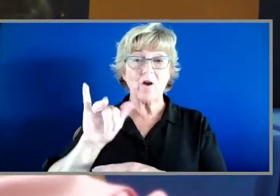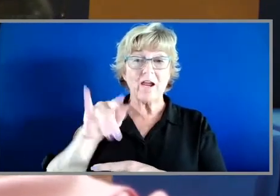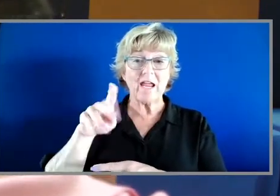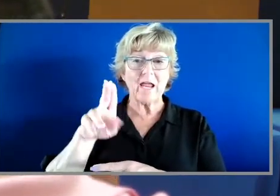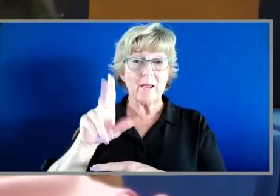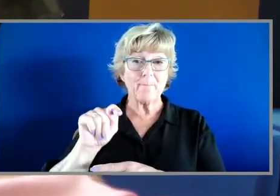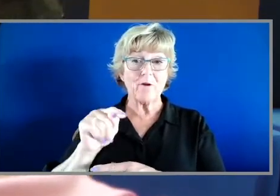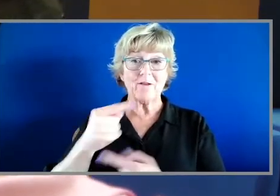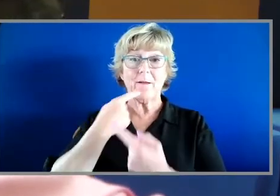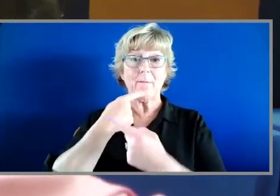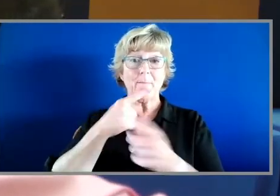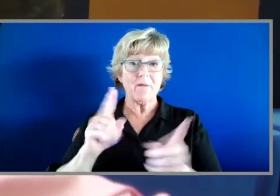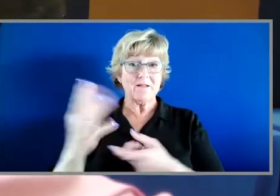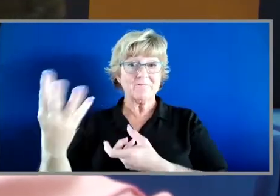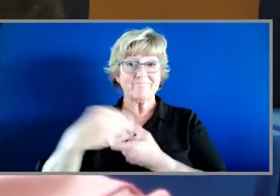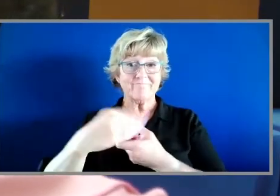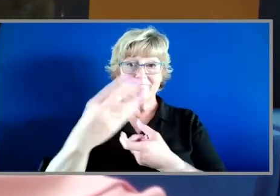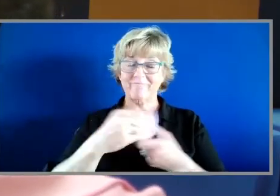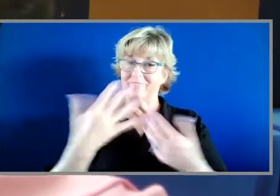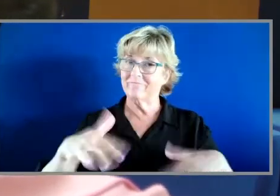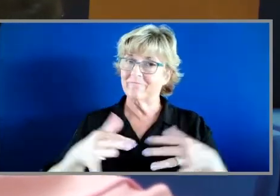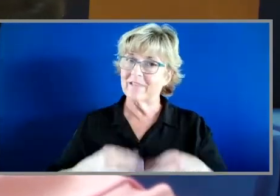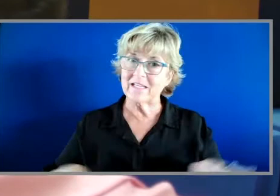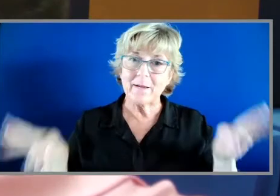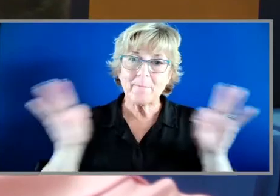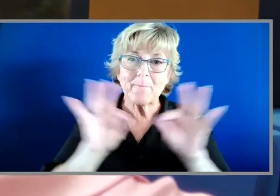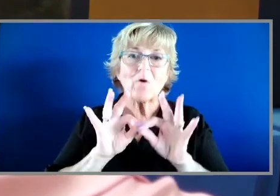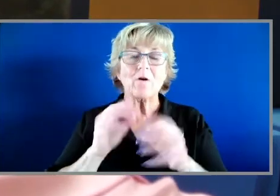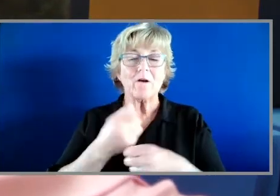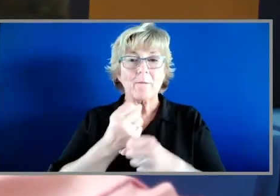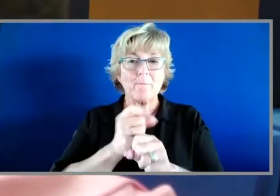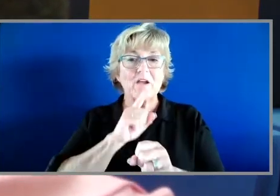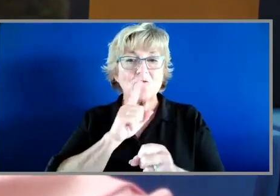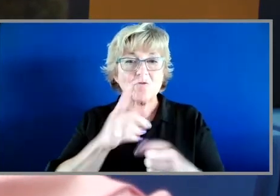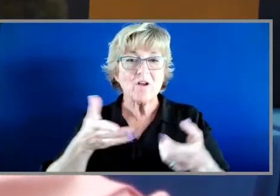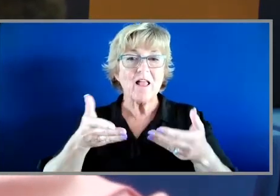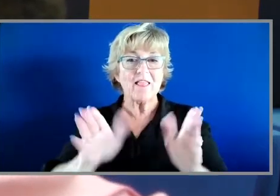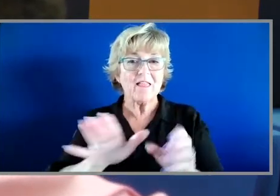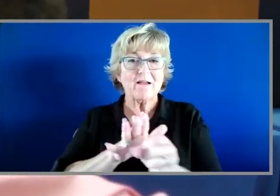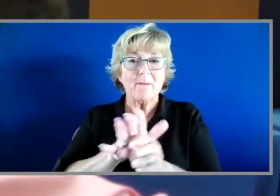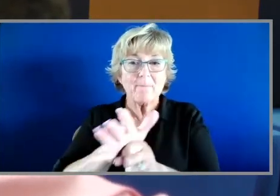Studio: Public input is vital to successful redistricting project, so we want to make sure we allow for plenty of time for